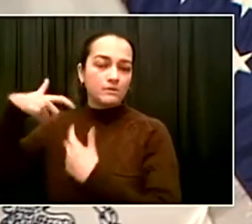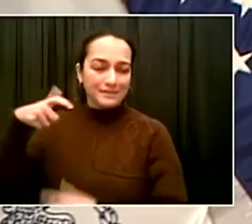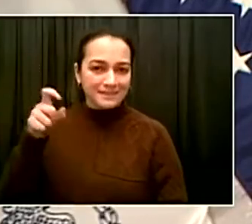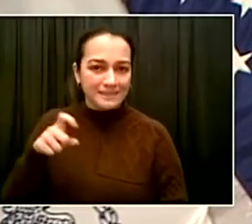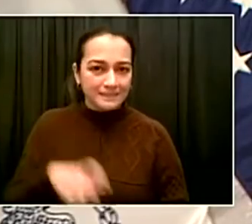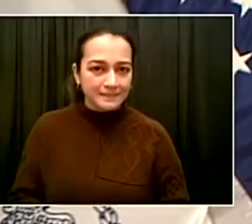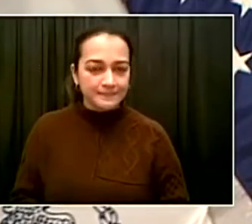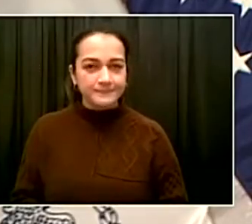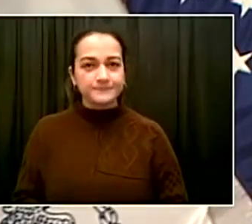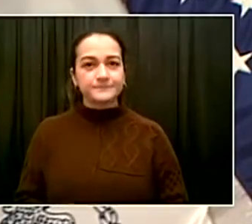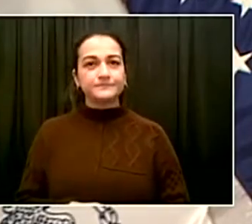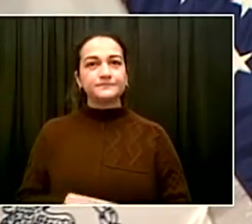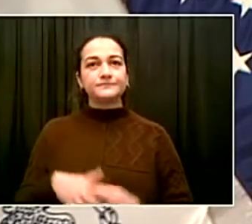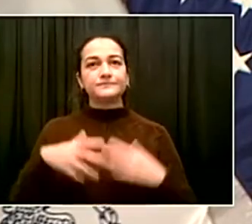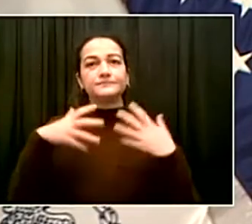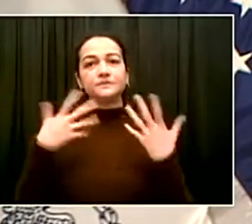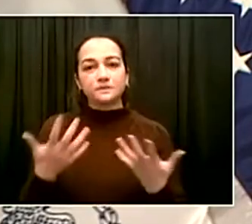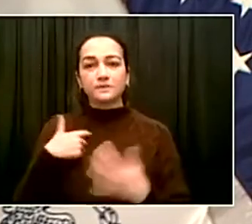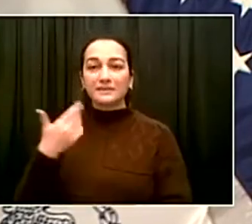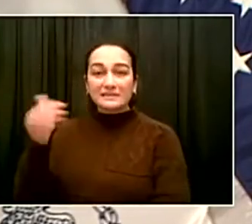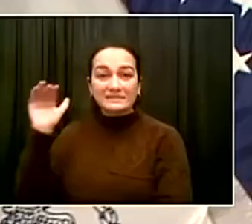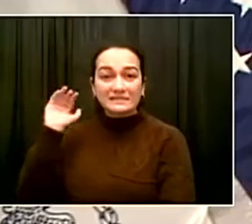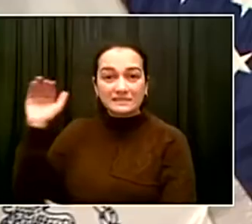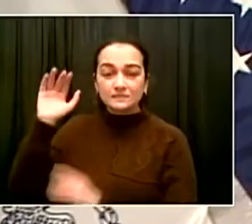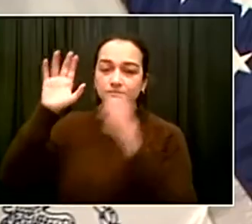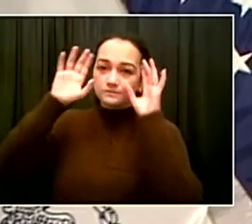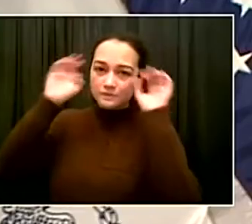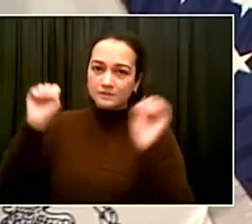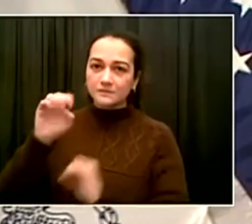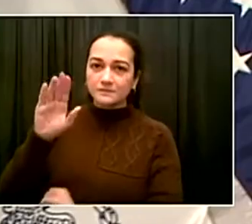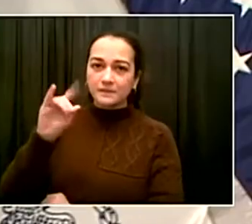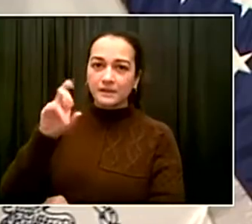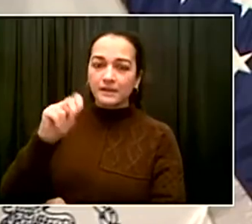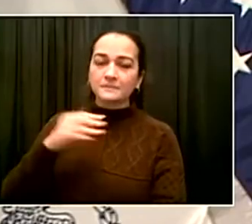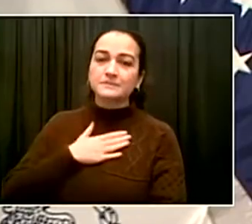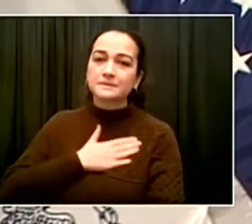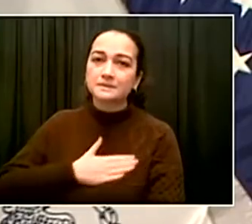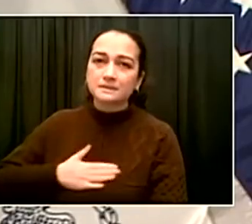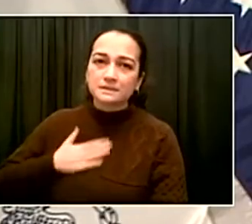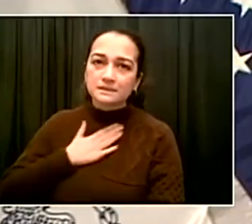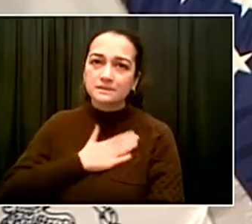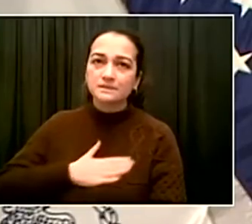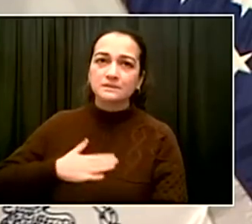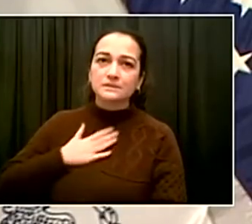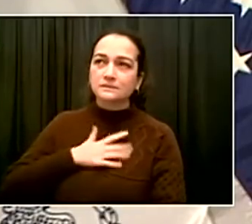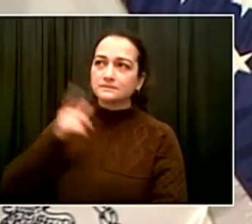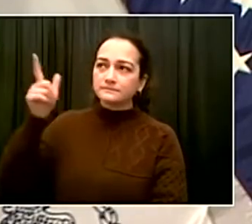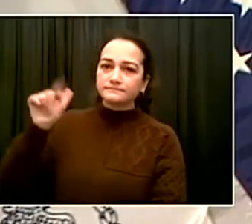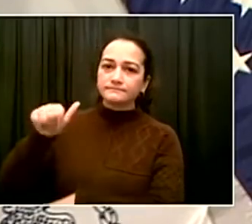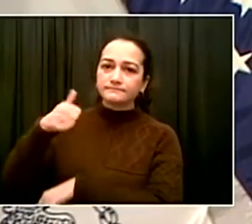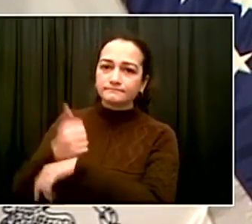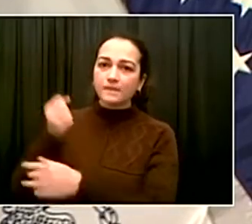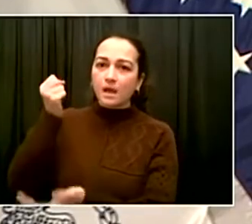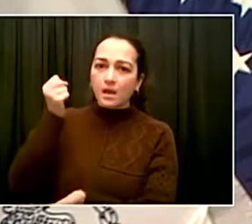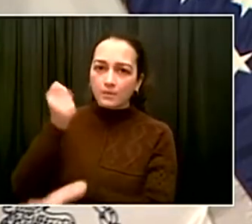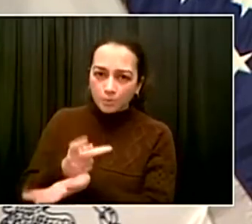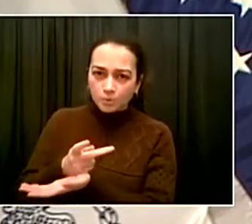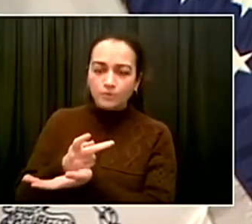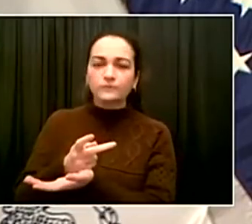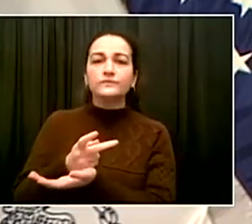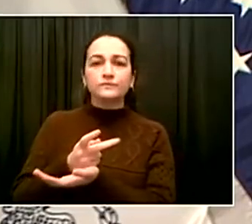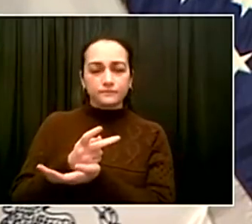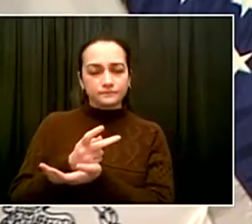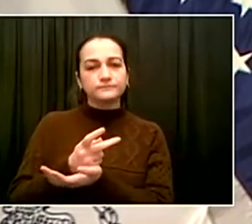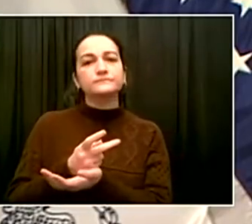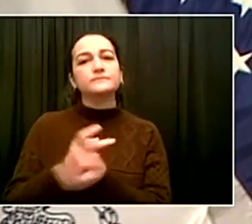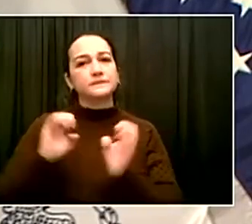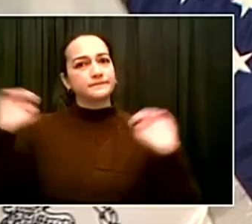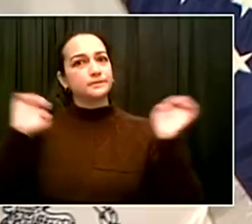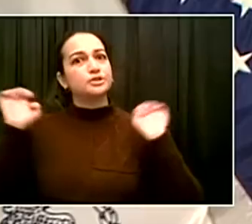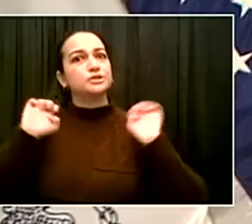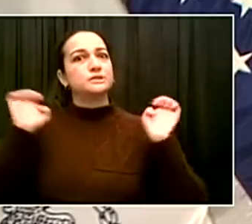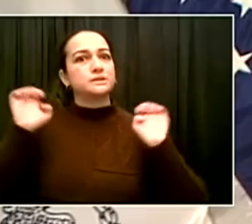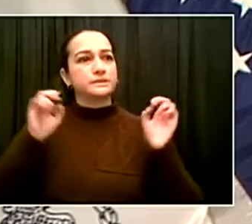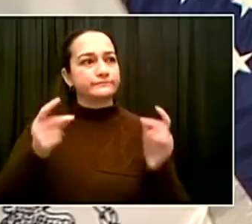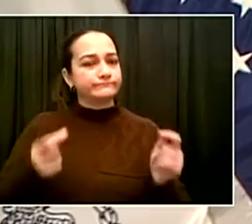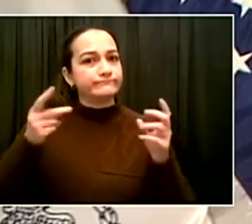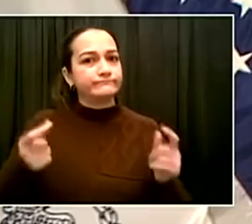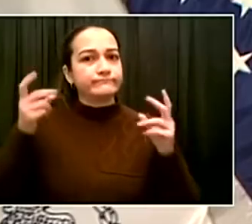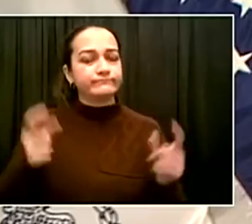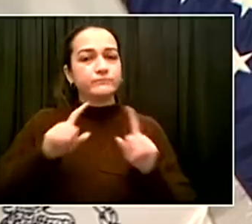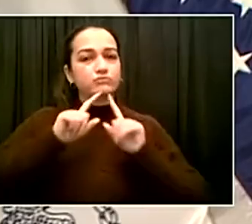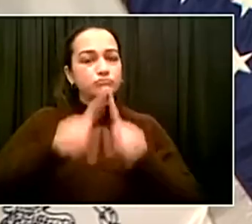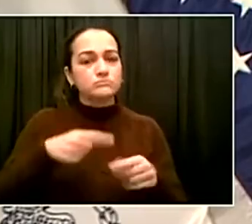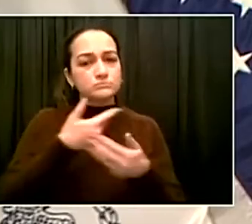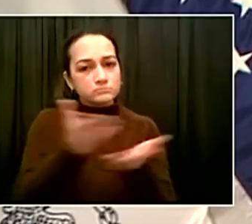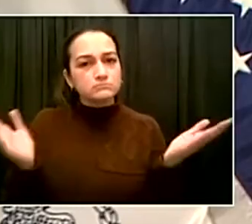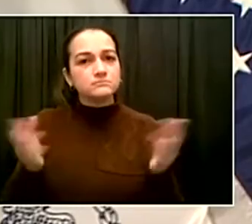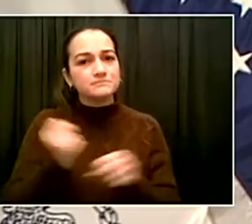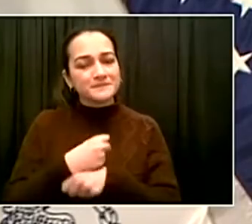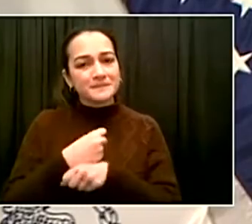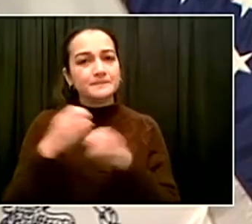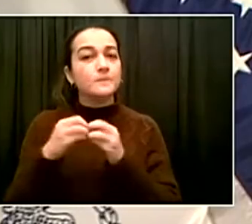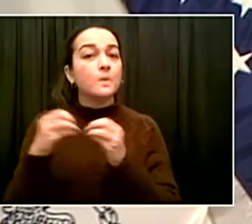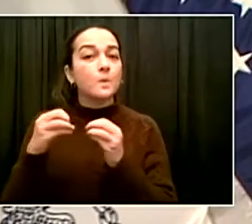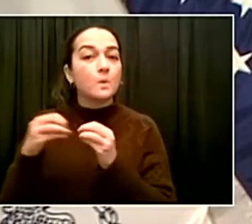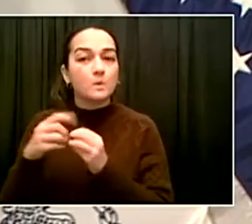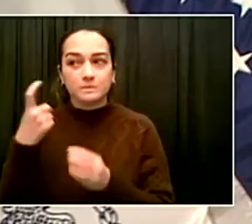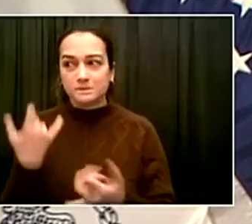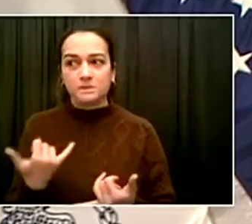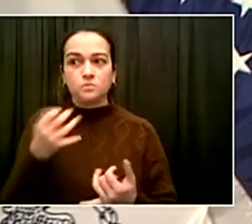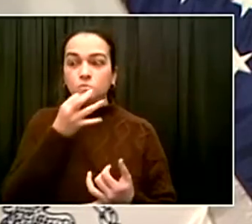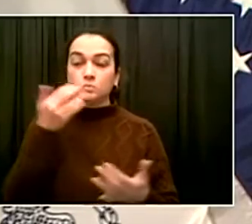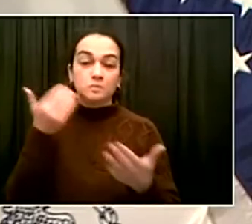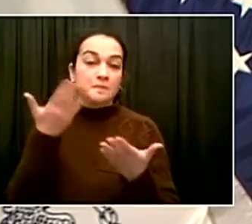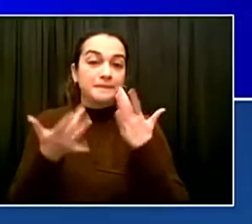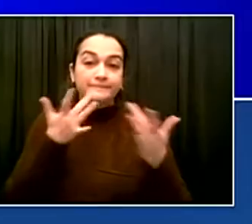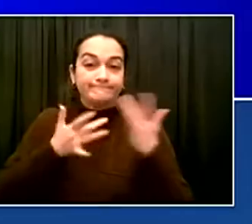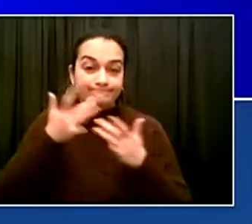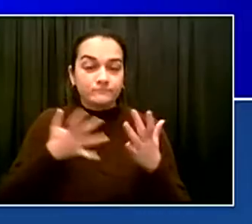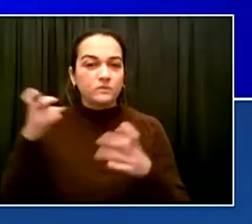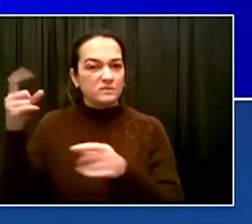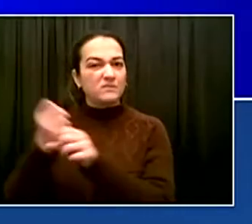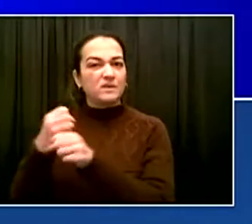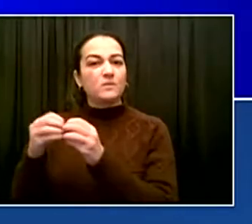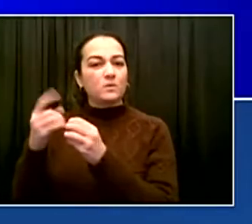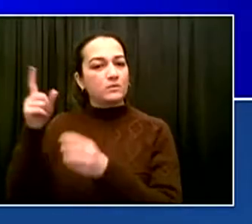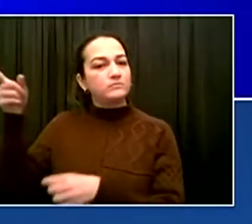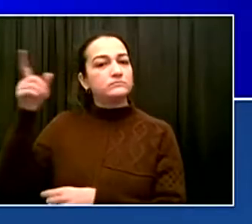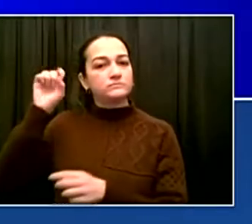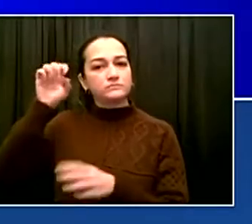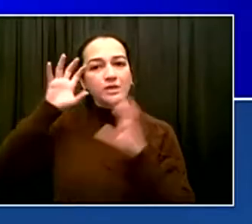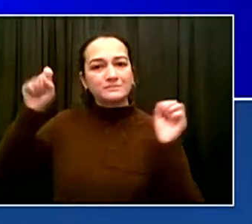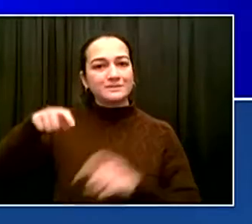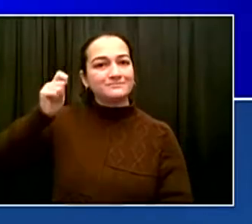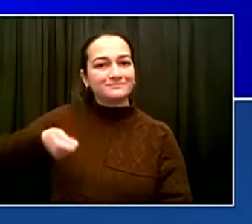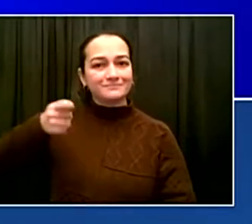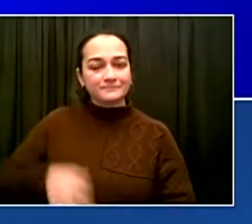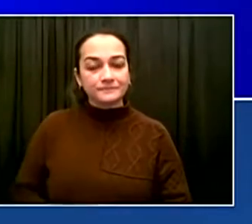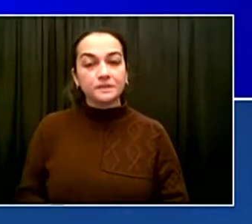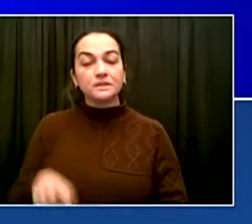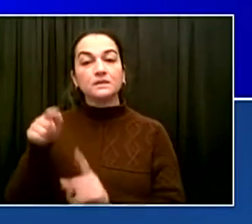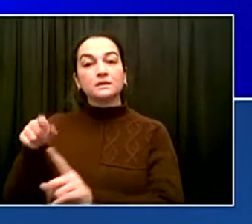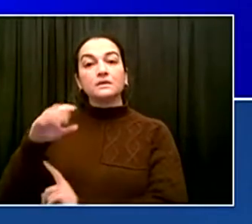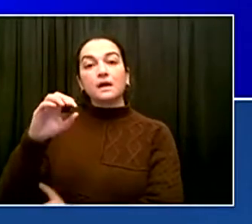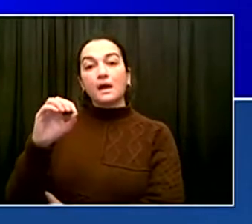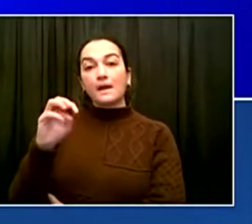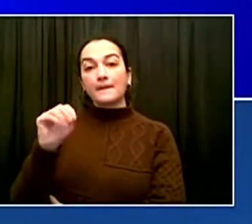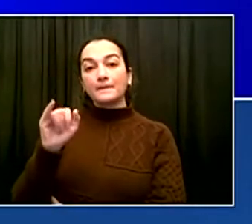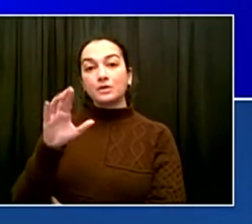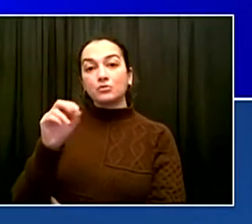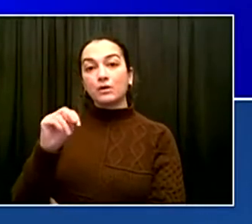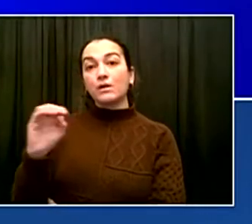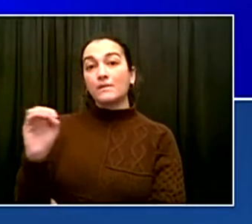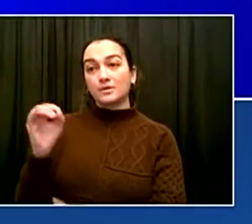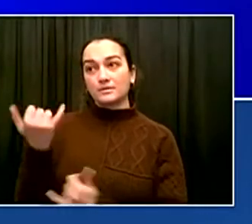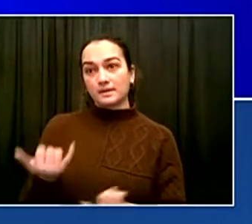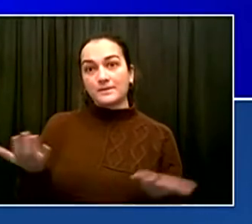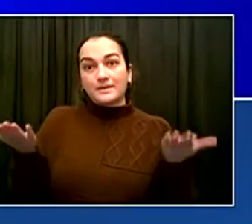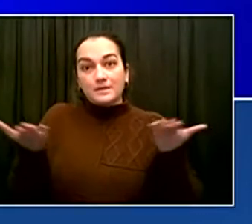AND VACCINE AGAIN, WE URGE THAT